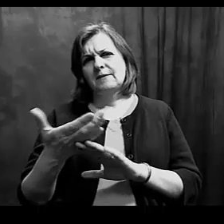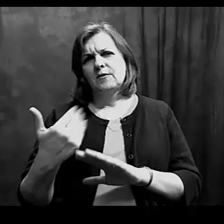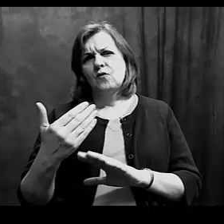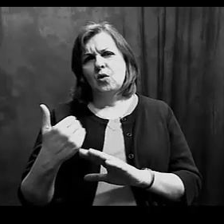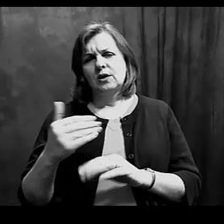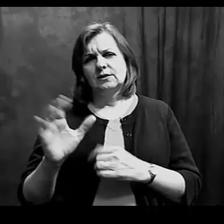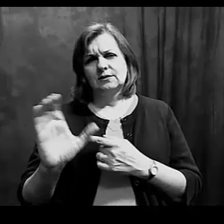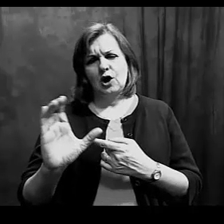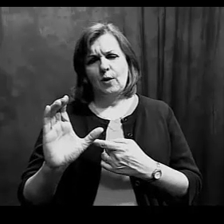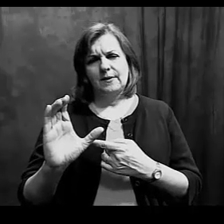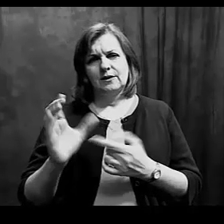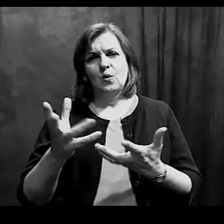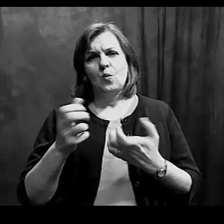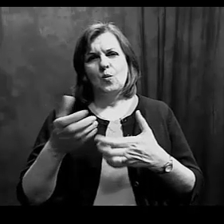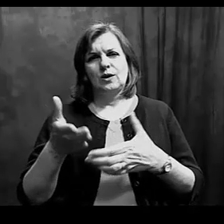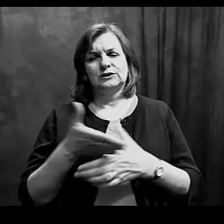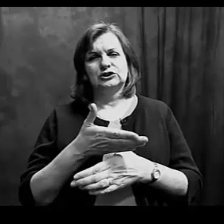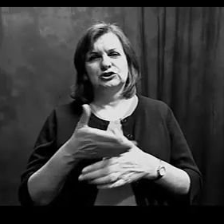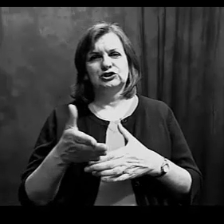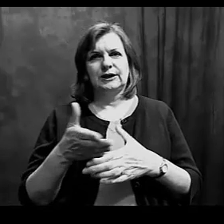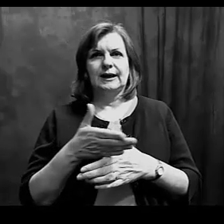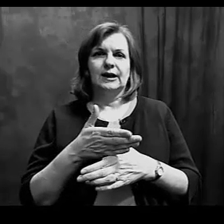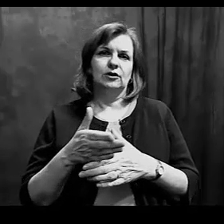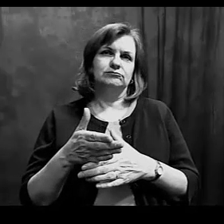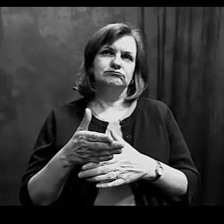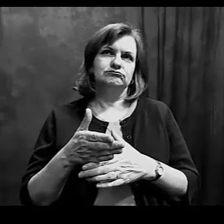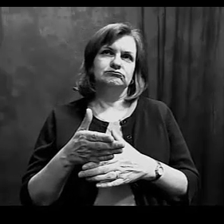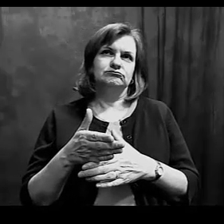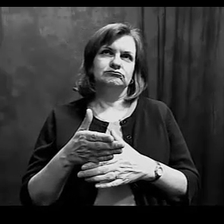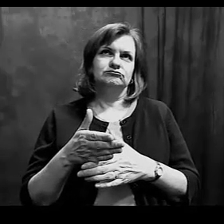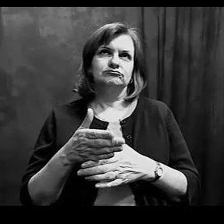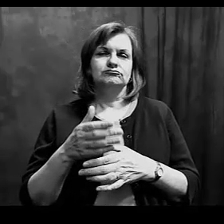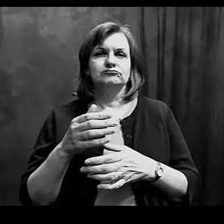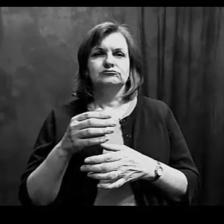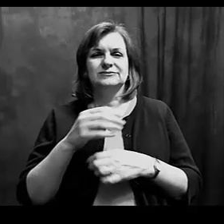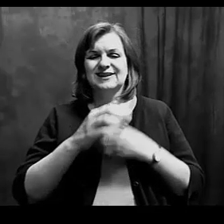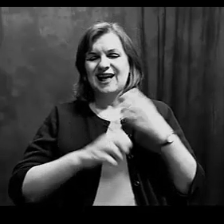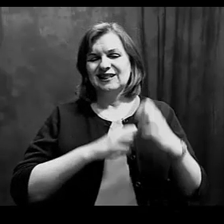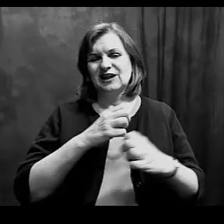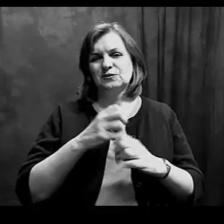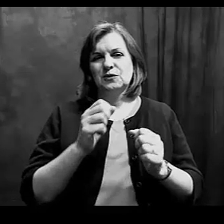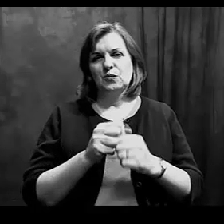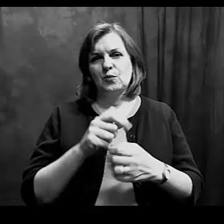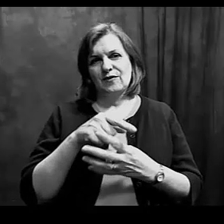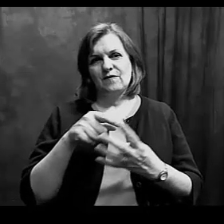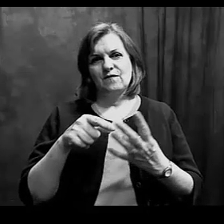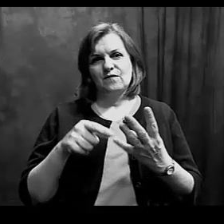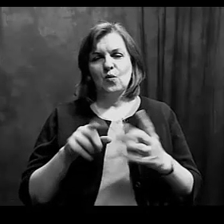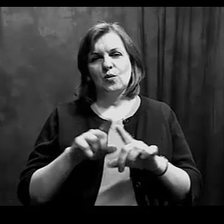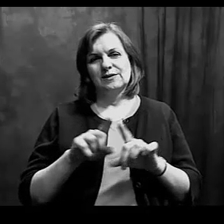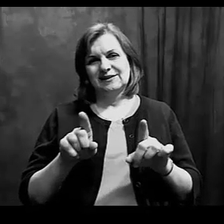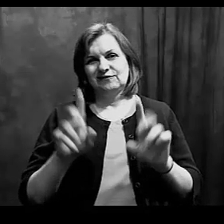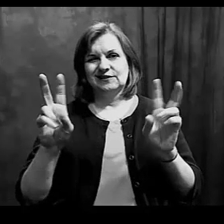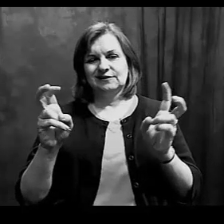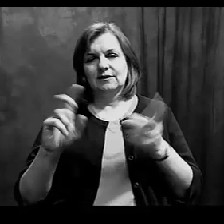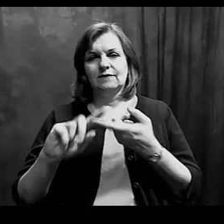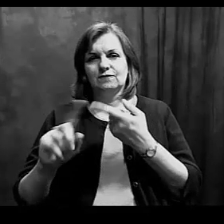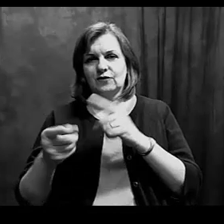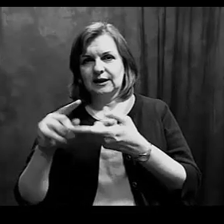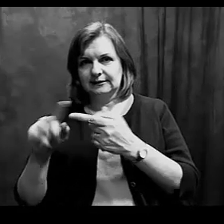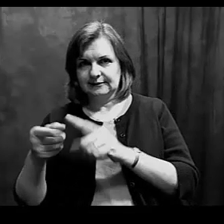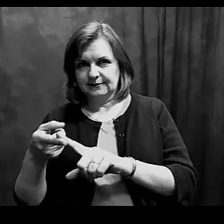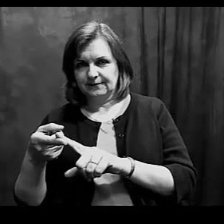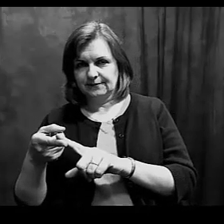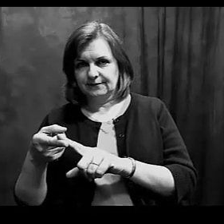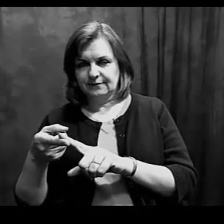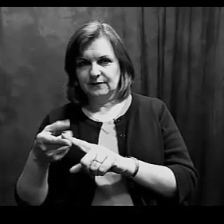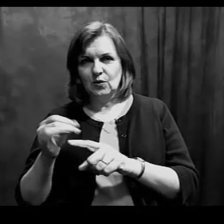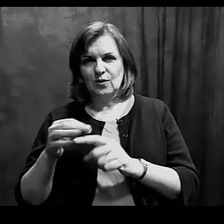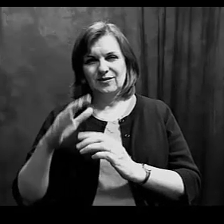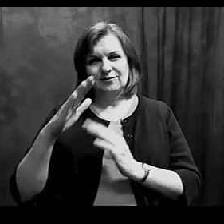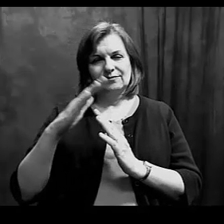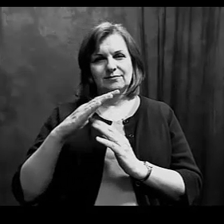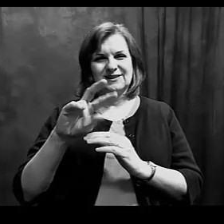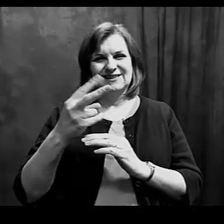we've talked about carbon before we've talked about the idea that carbon wants to share typically electrons with four different friends